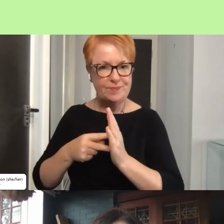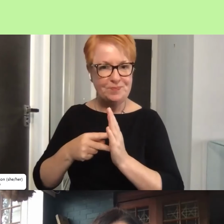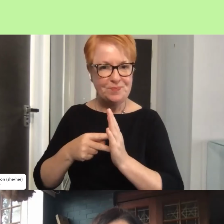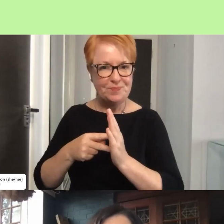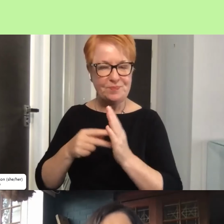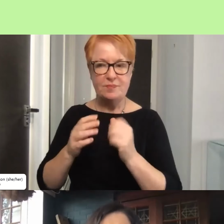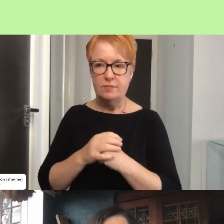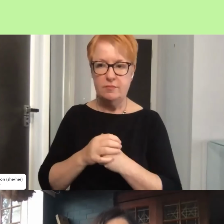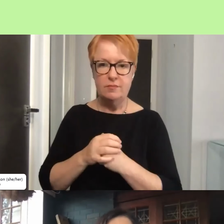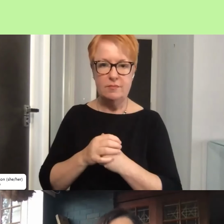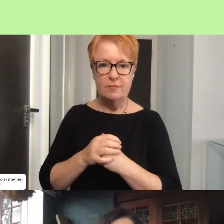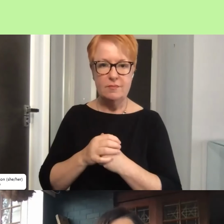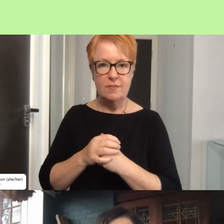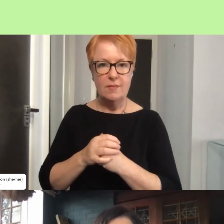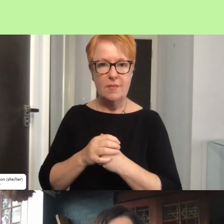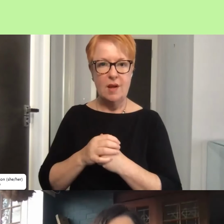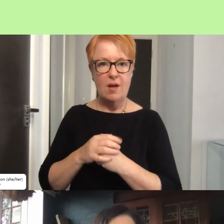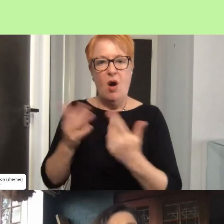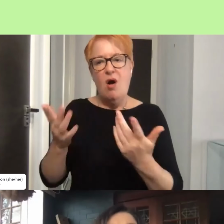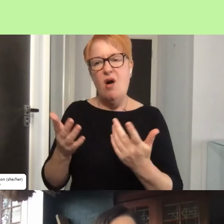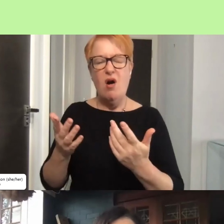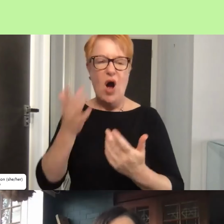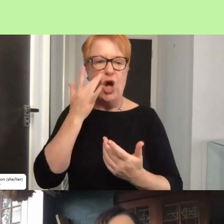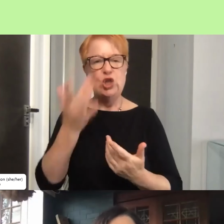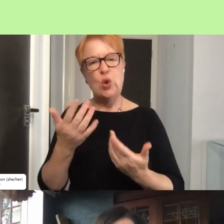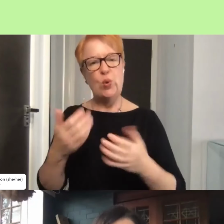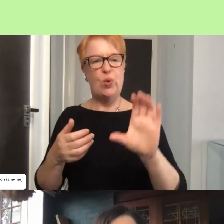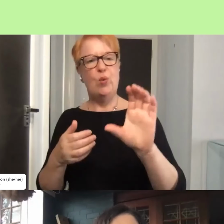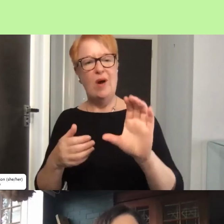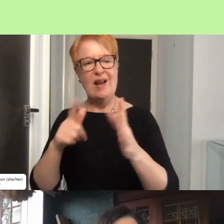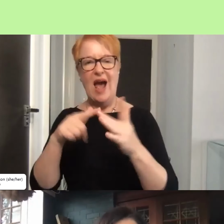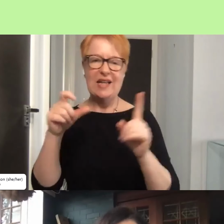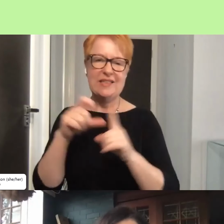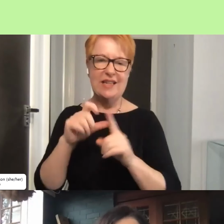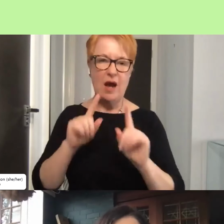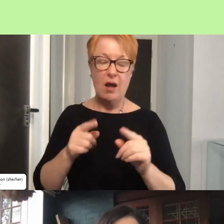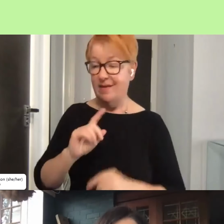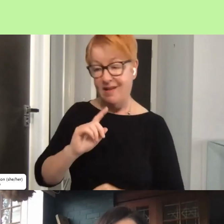out their wallet and show you an ID card to enter the space, you know, they need to be